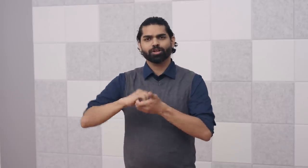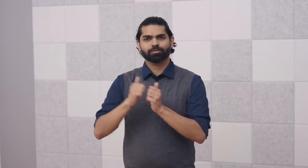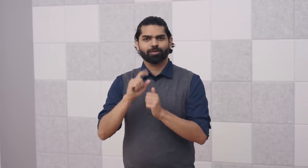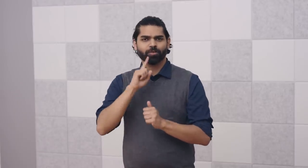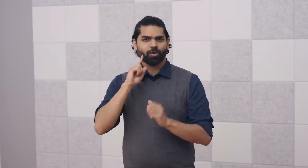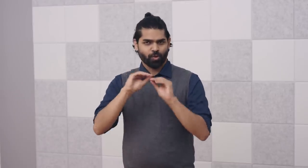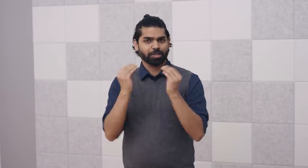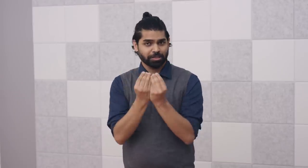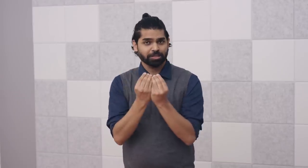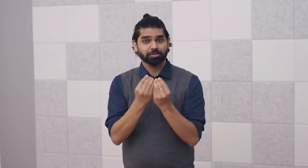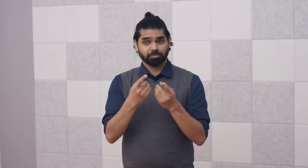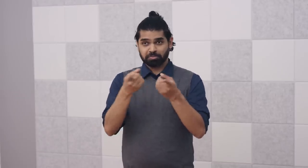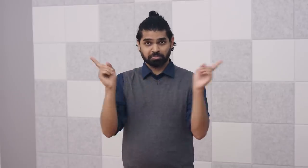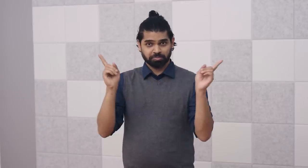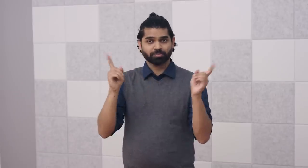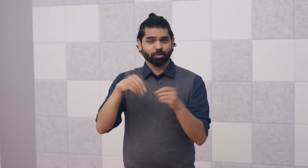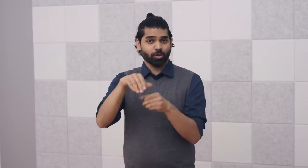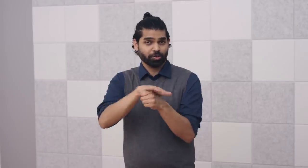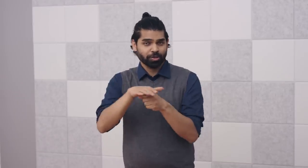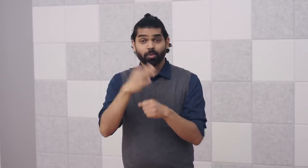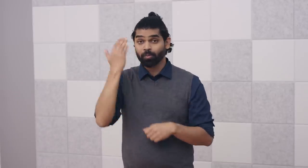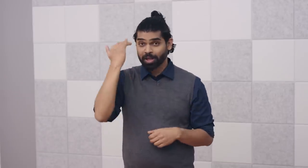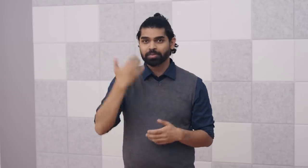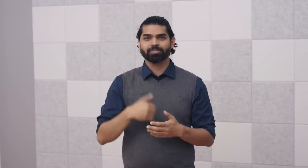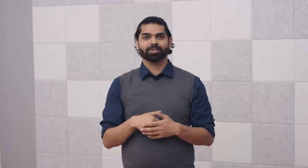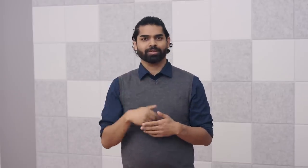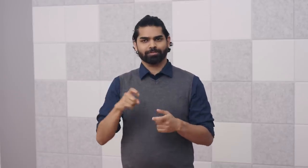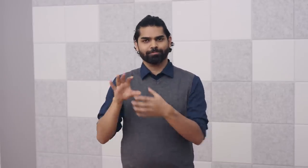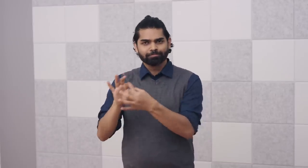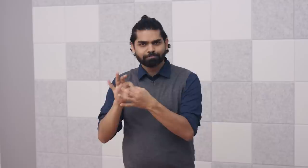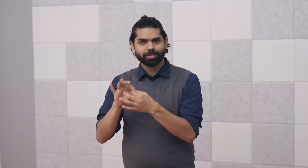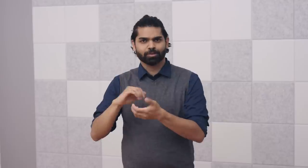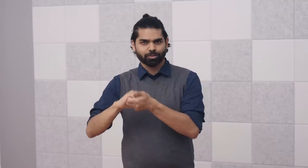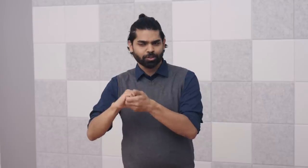Build partnerships with Deaf-led organizations in your area to ensure that your healthcare